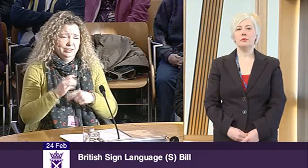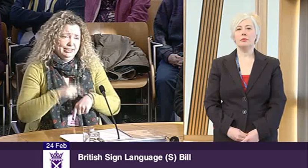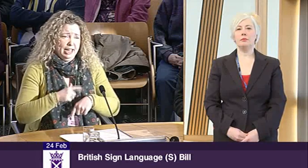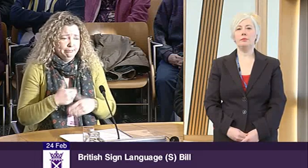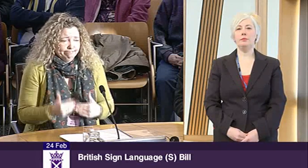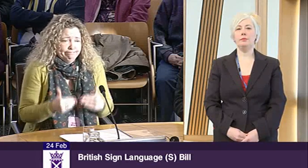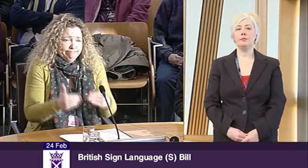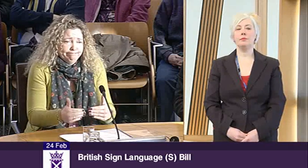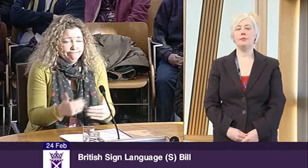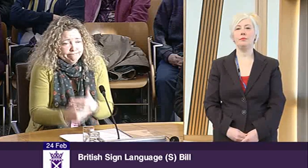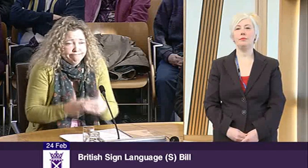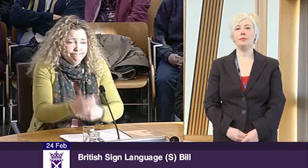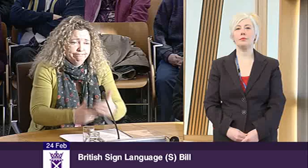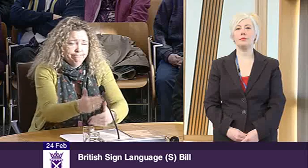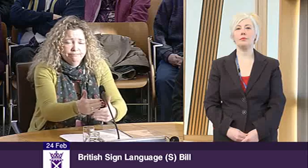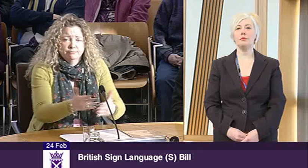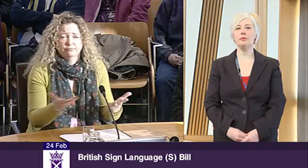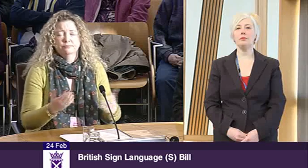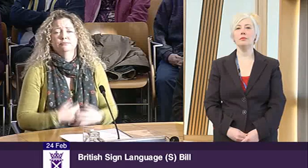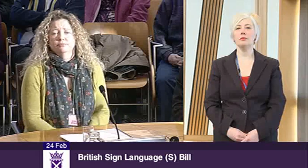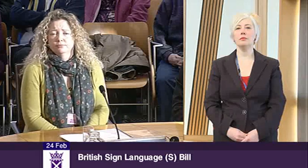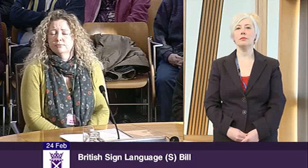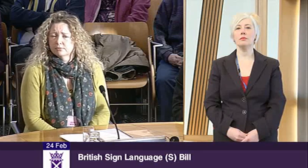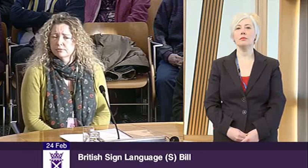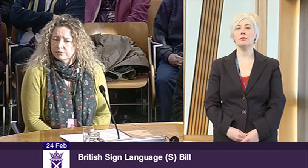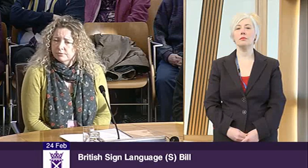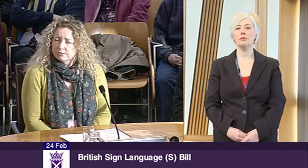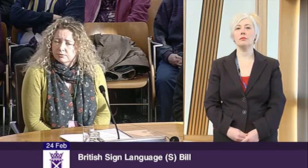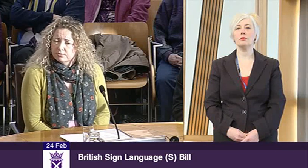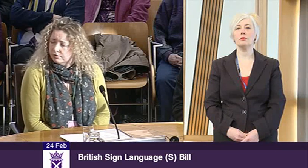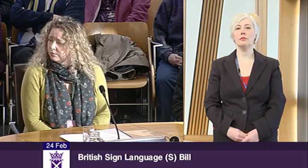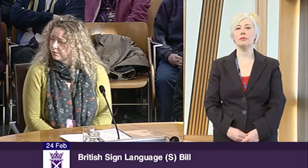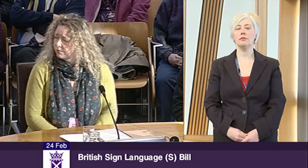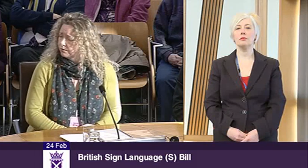will follow suit. It is the 21st century and it is time for us to move forward.